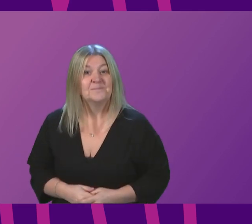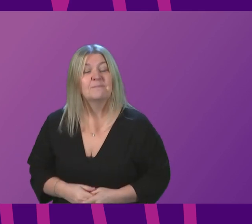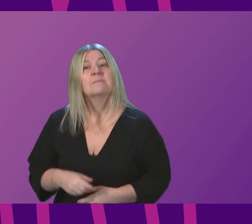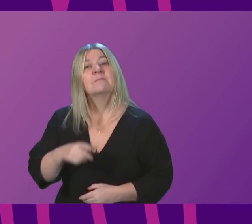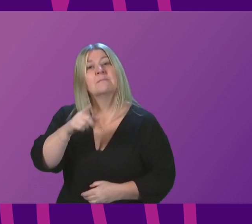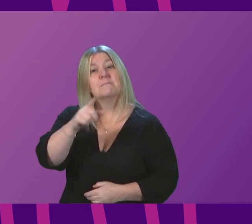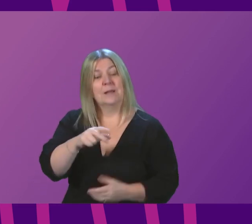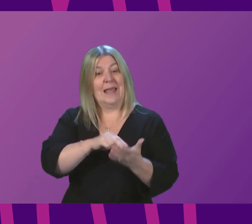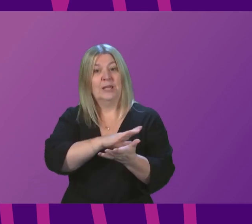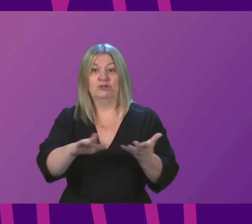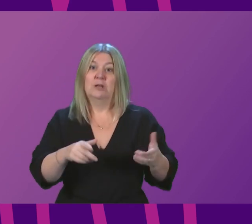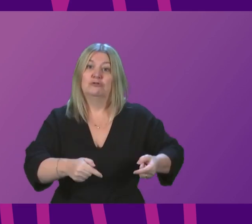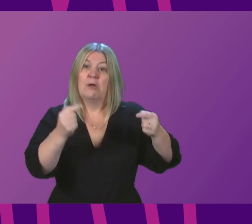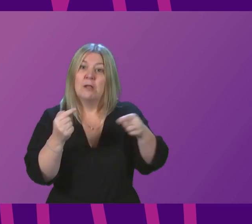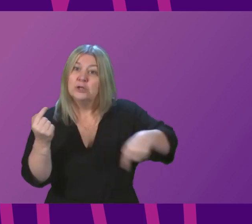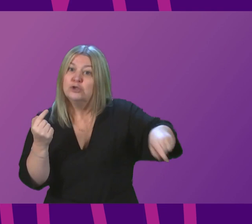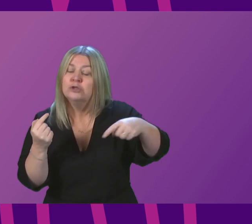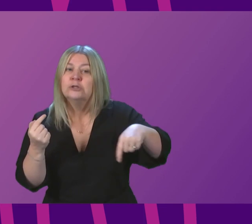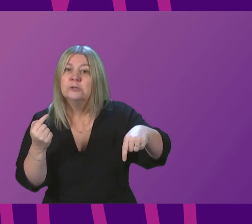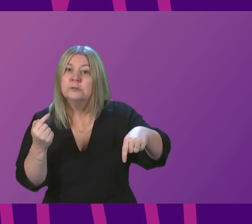the national health service faces are down to the pandemic.